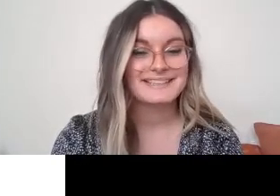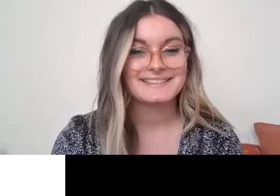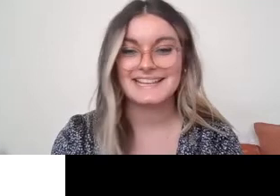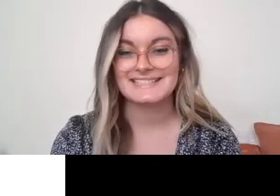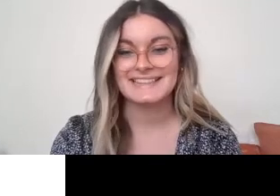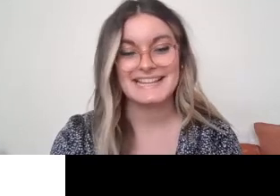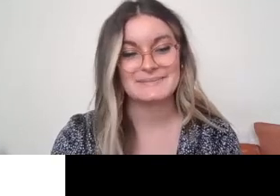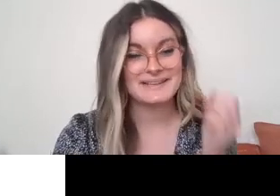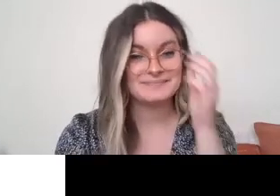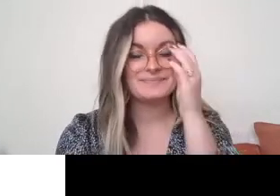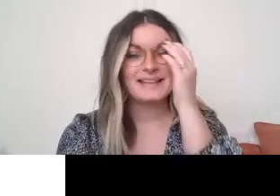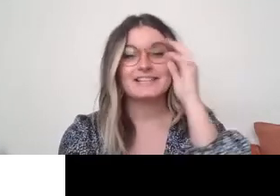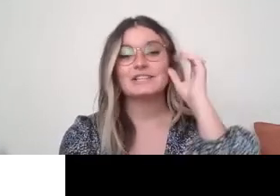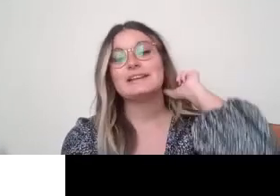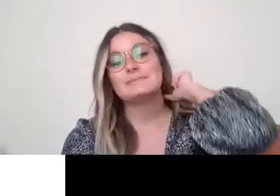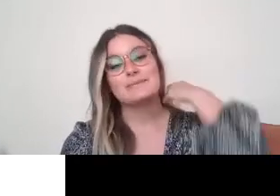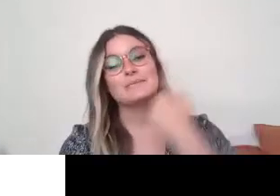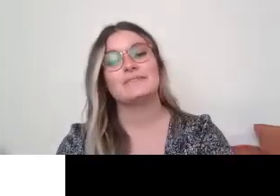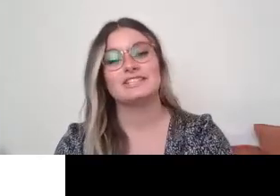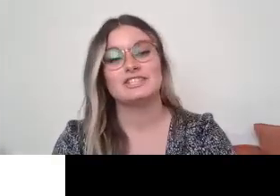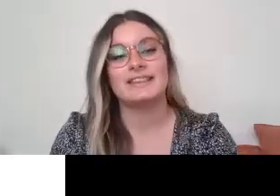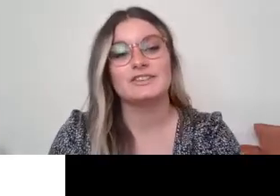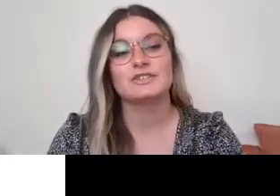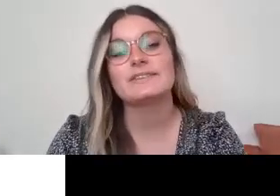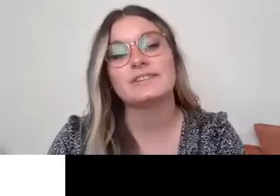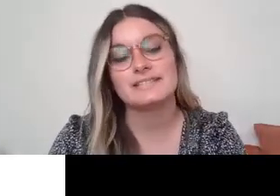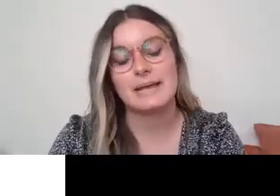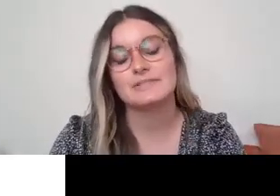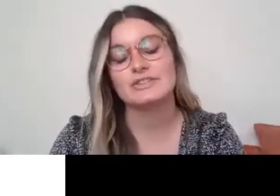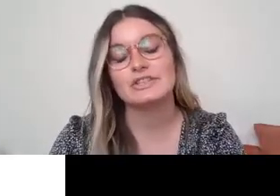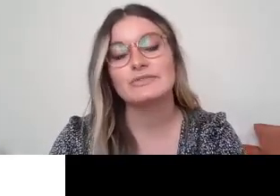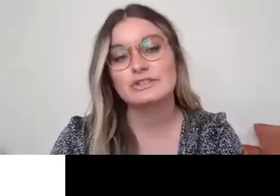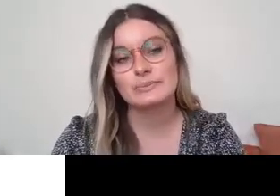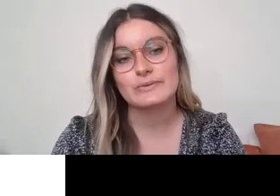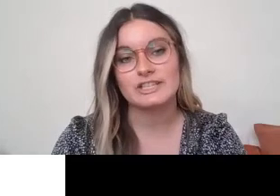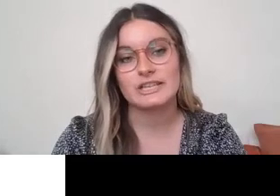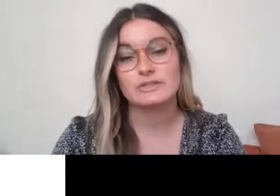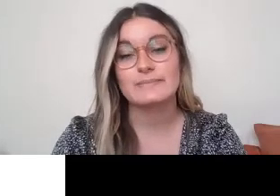Next slide. Thanks, Mike. So in primary prevention, there's three different types, so there's universal prevention, which may be